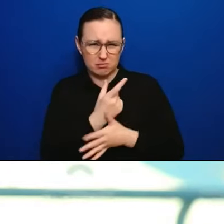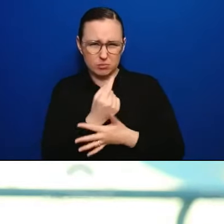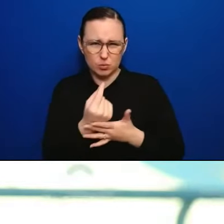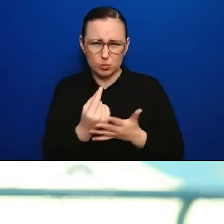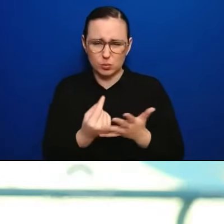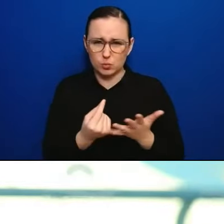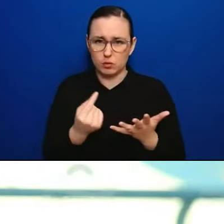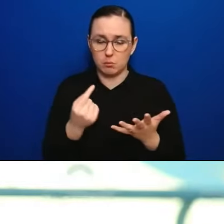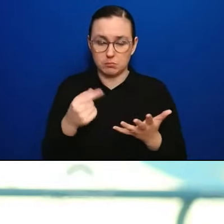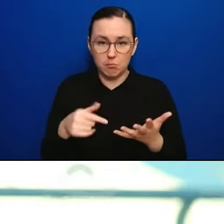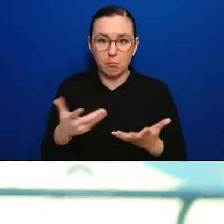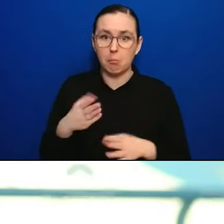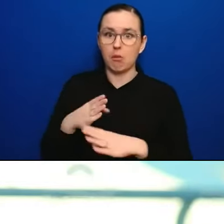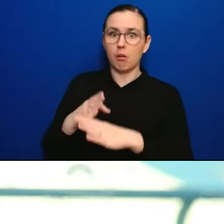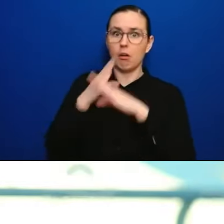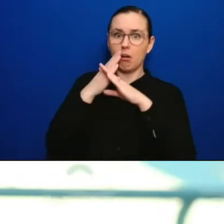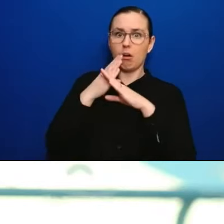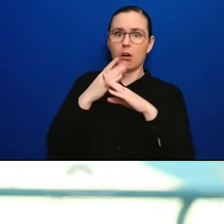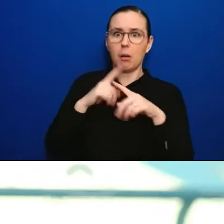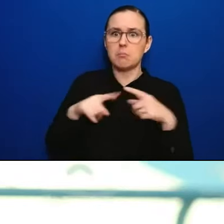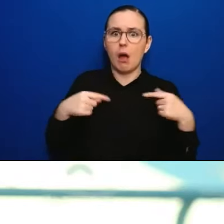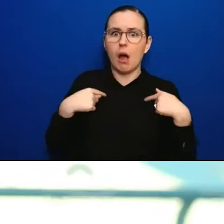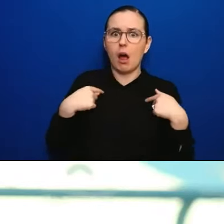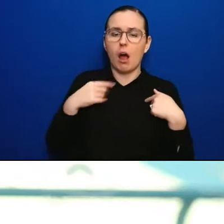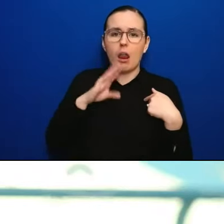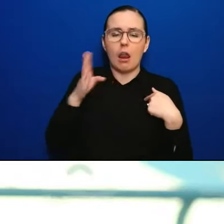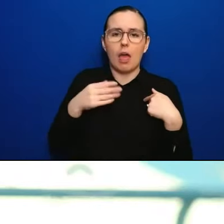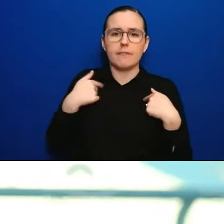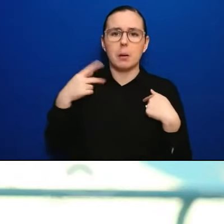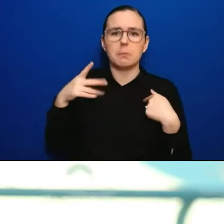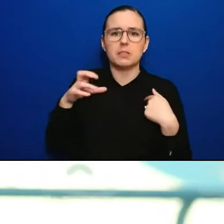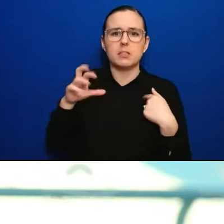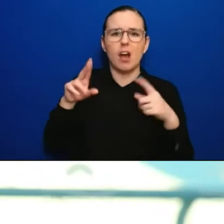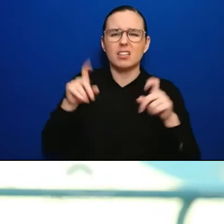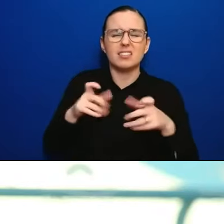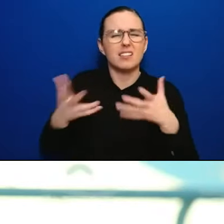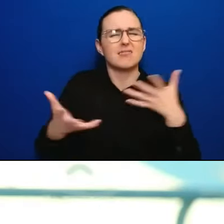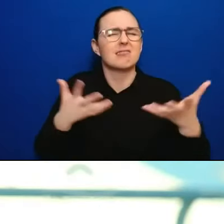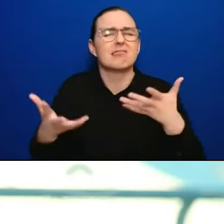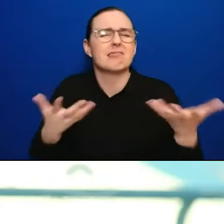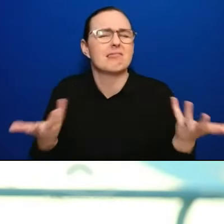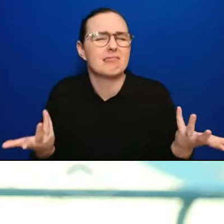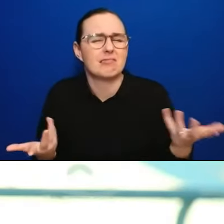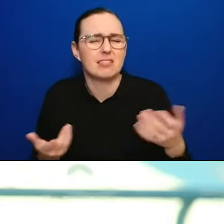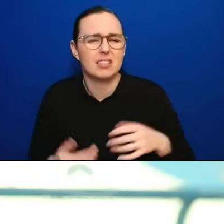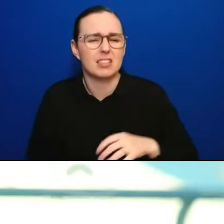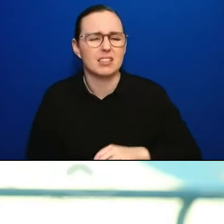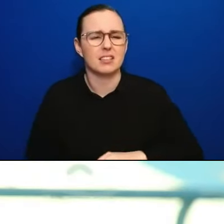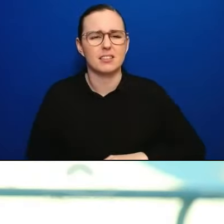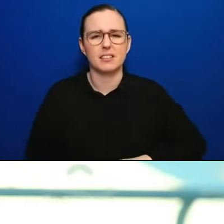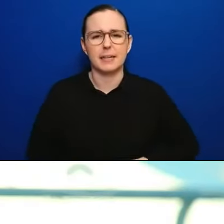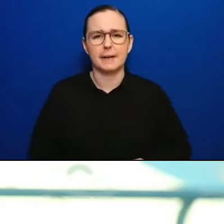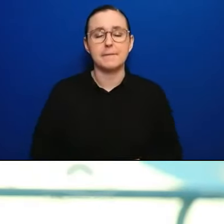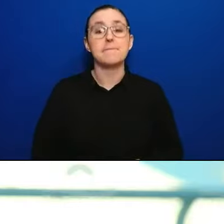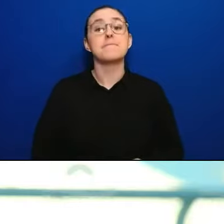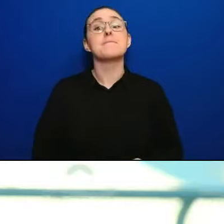confusing travel protocols that could be prohibitive for people